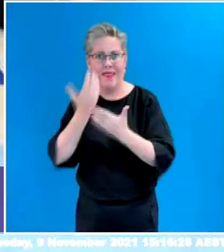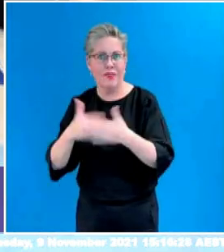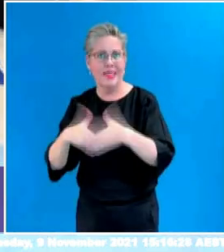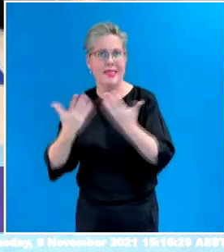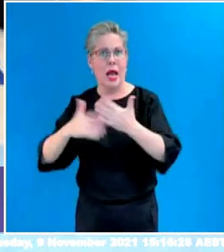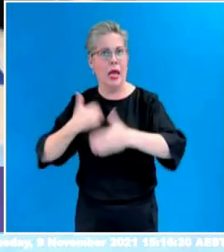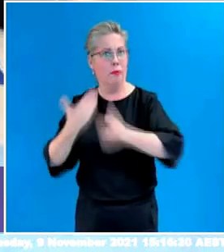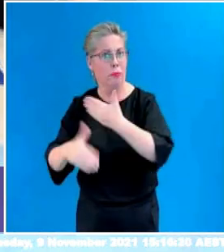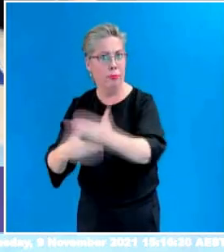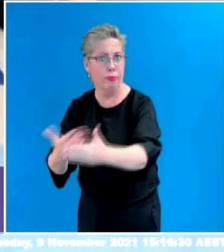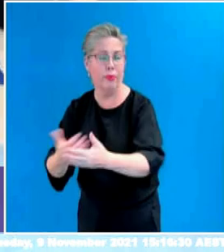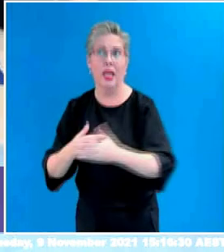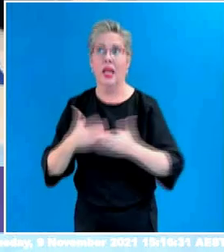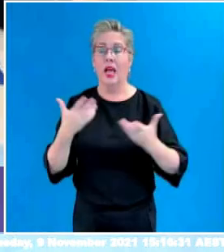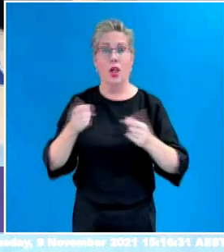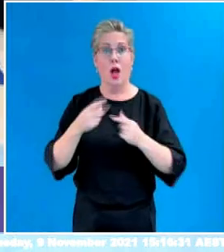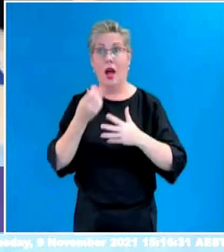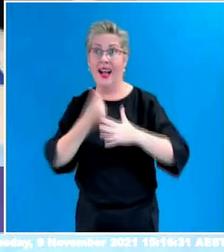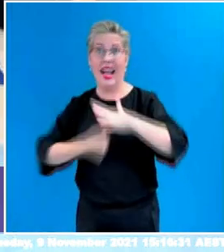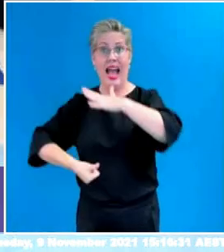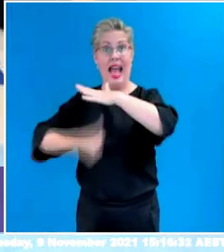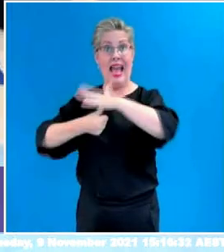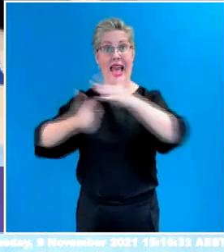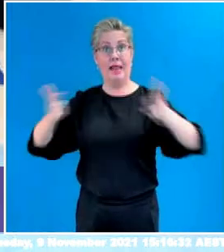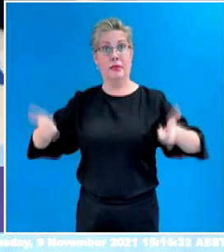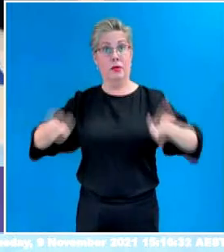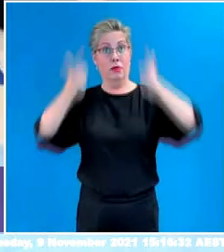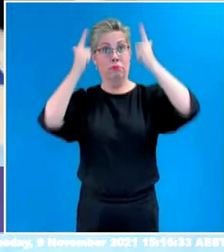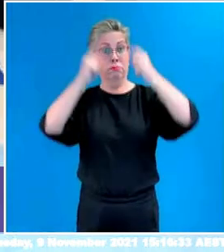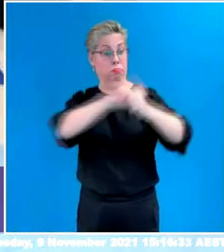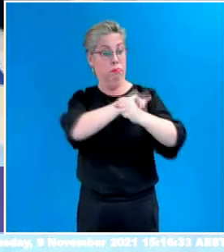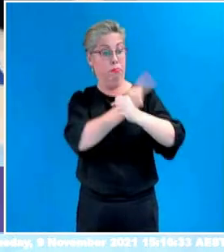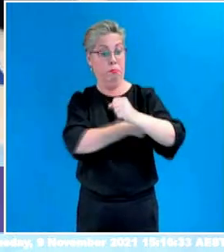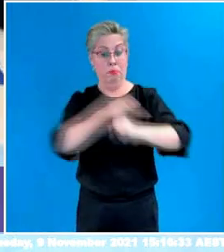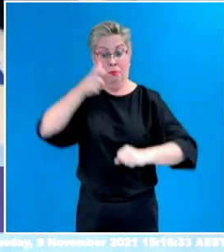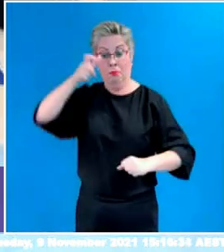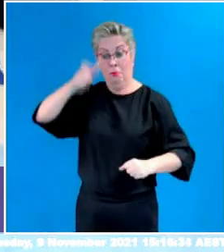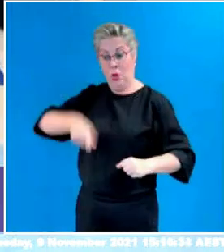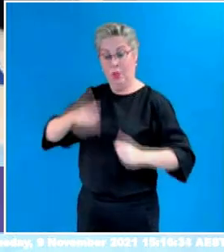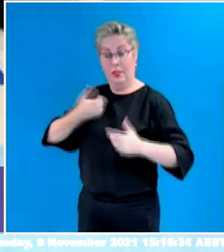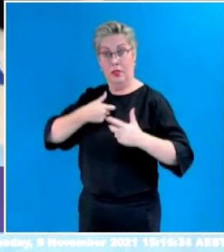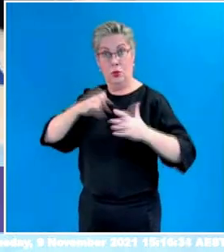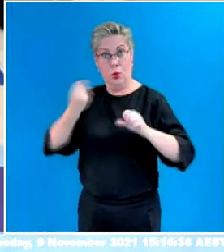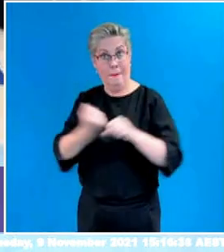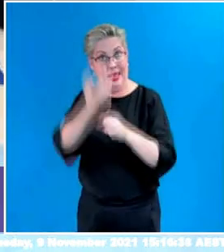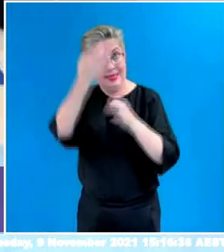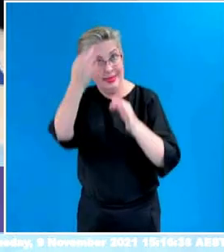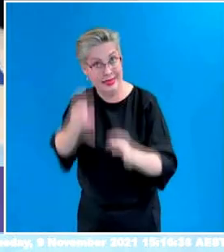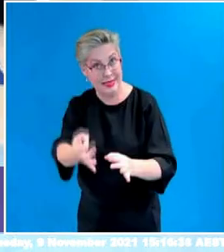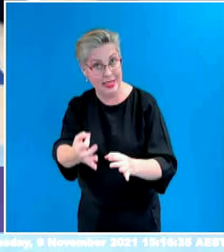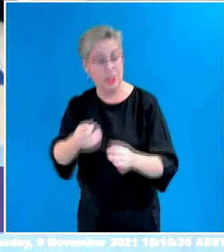external affairs, the sort of test in relation to whether a measure is